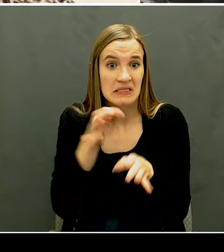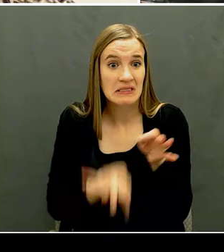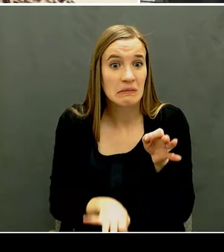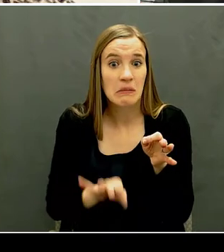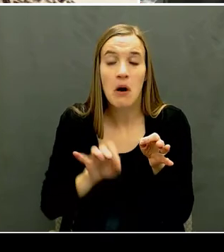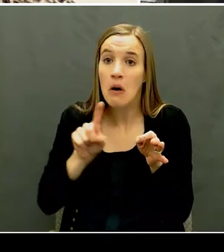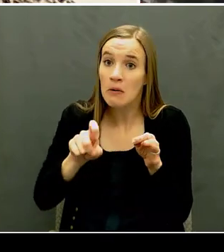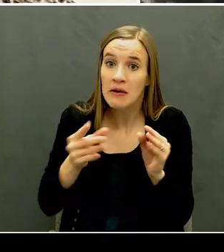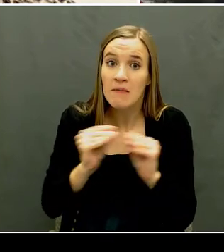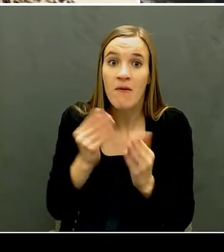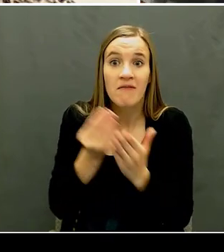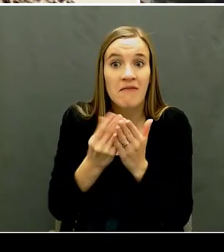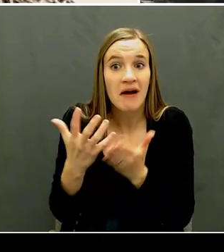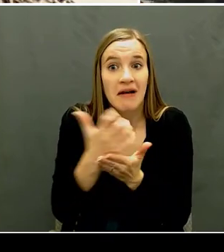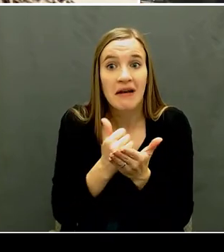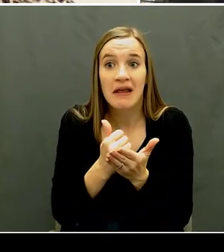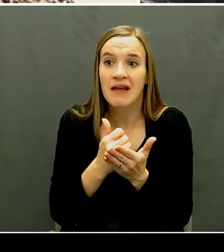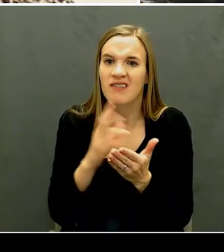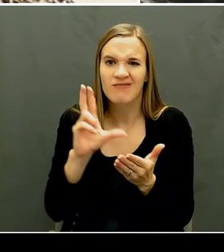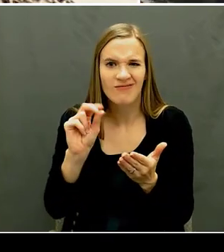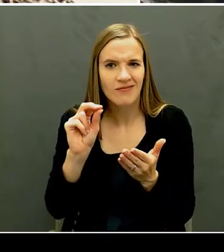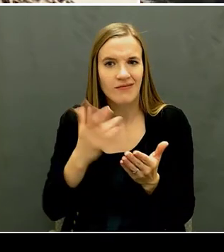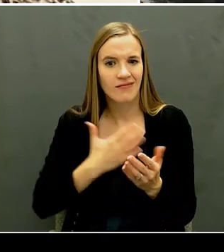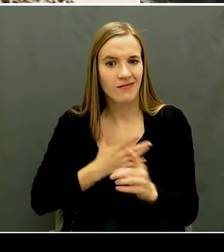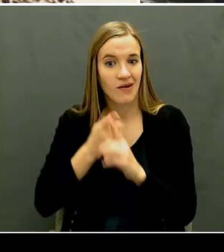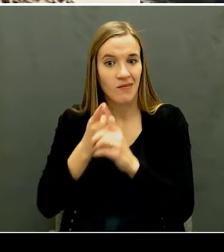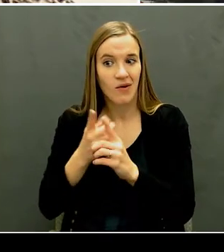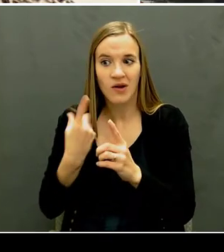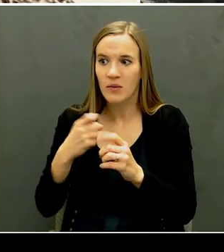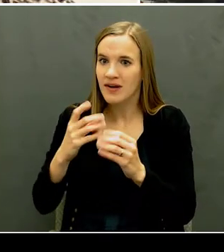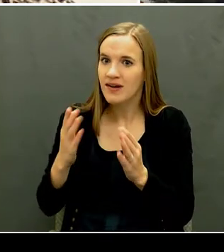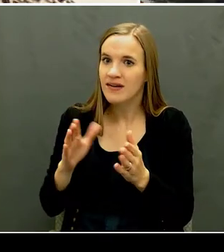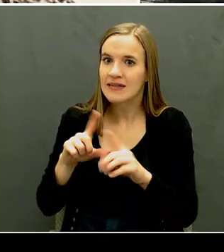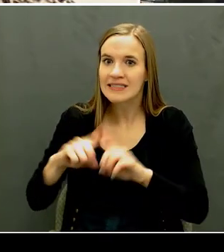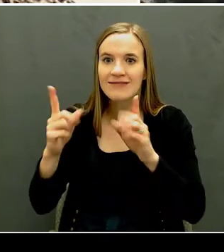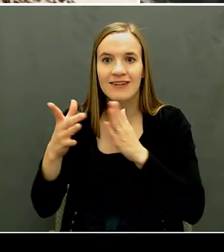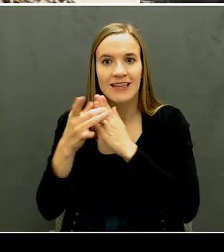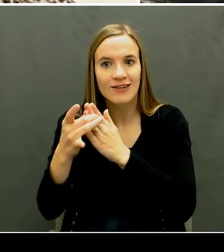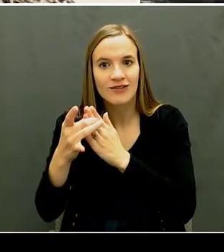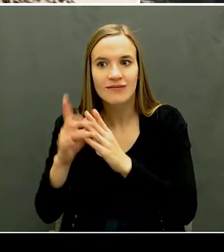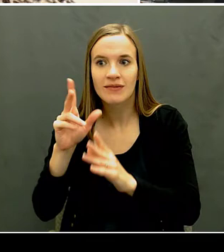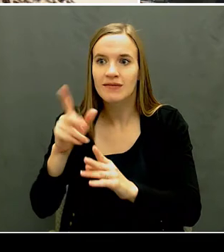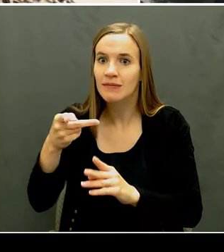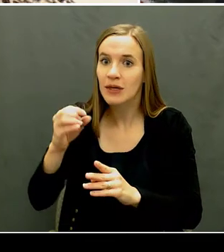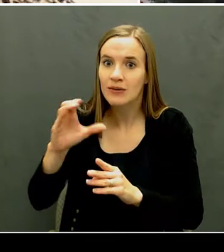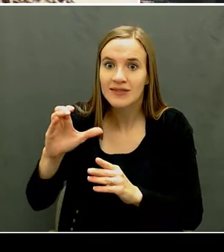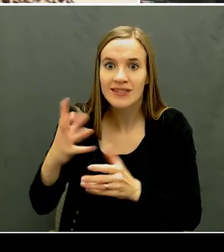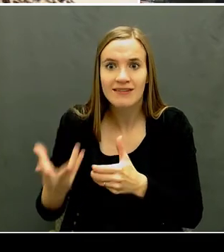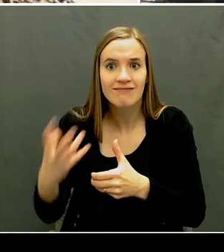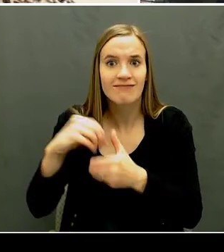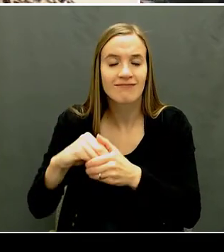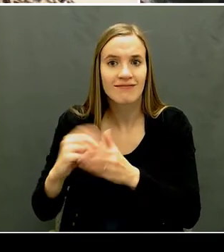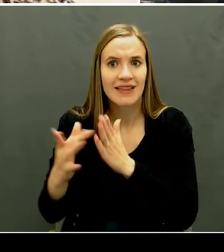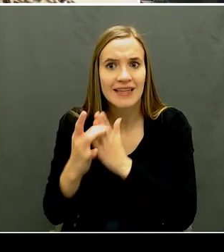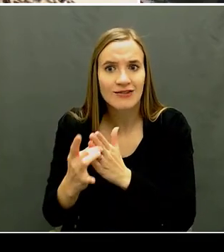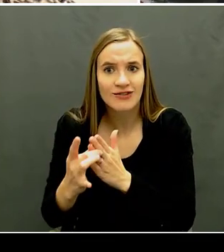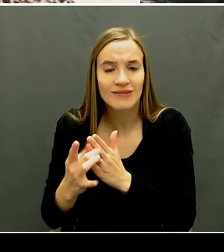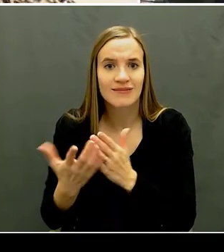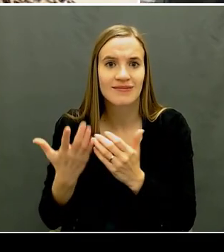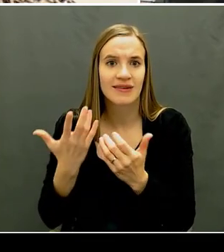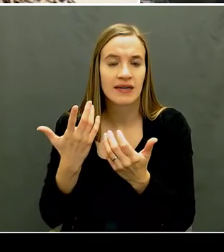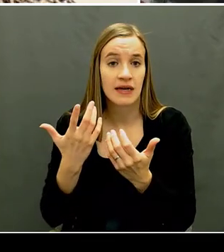people and people of color and it talks about, in fact there are a number of events organized by